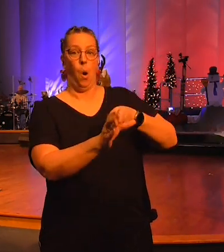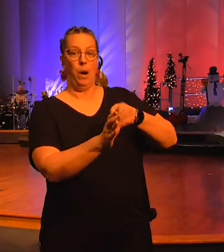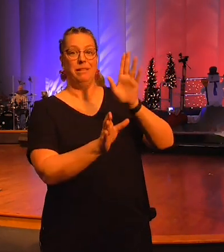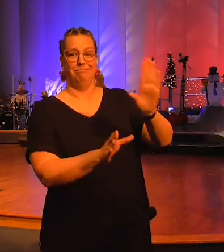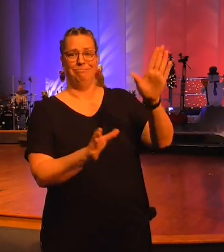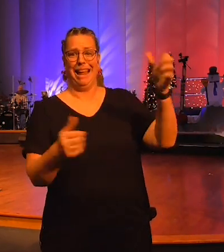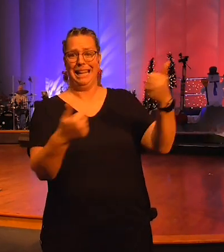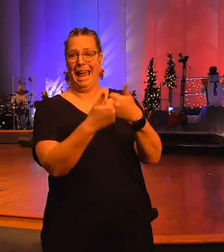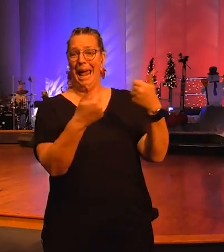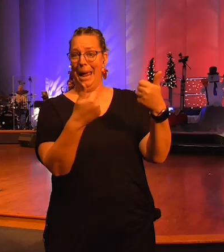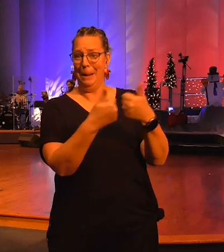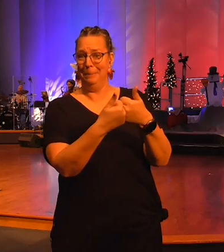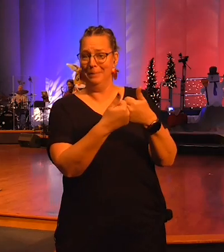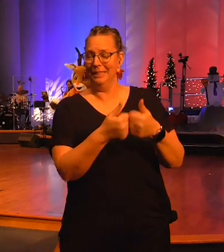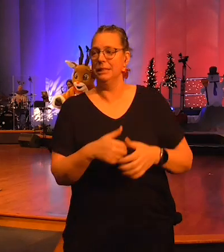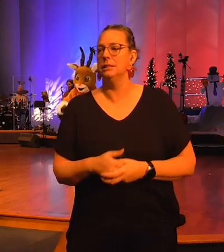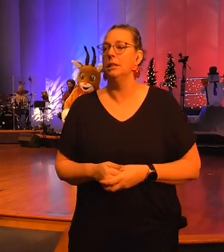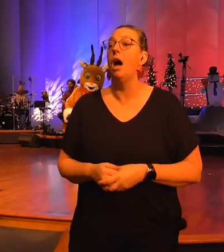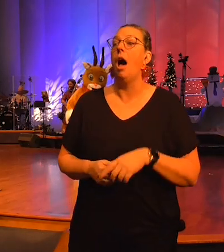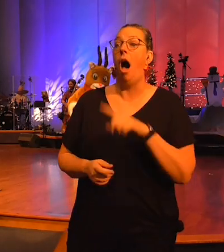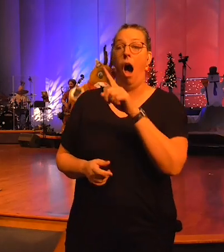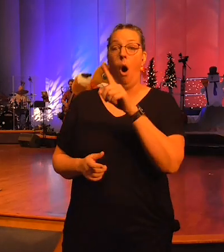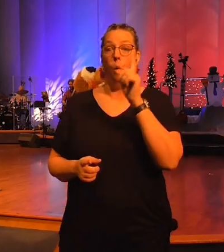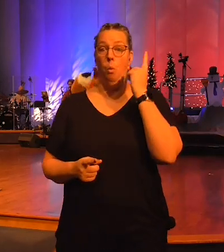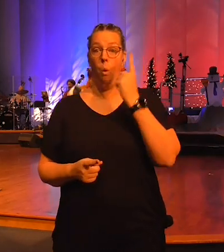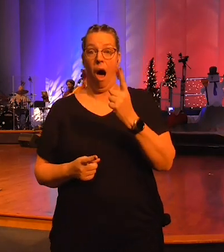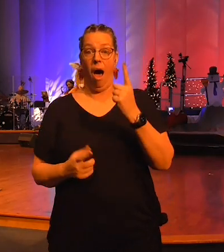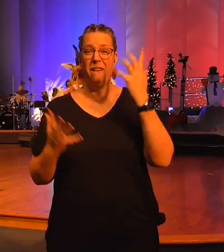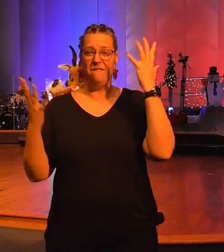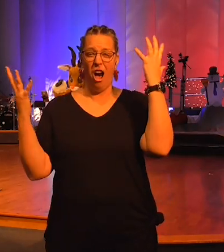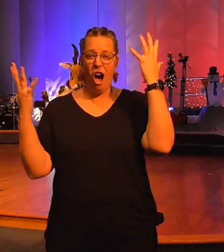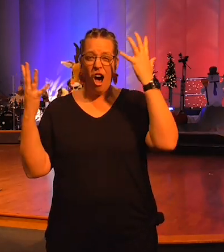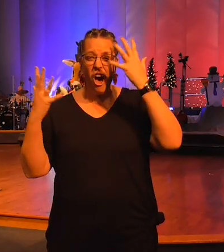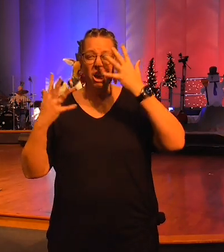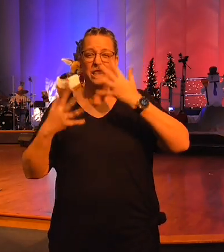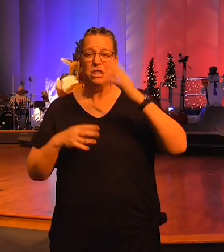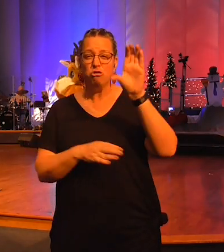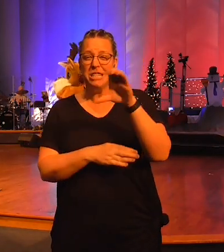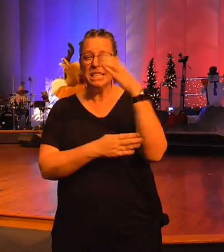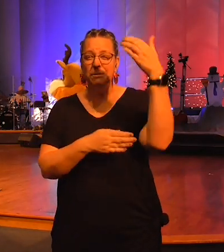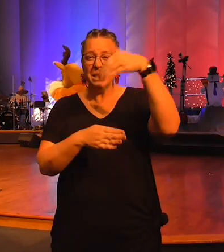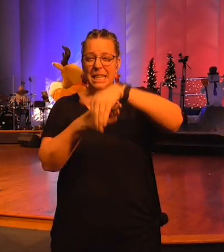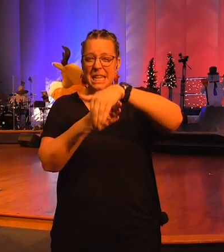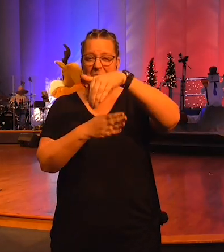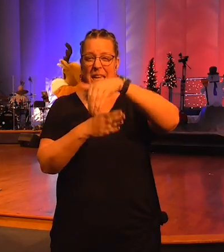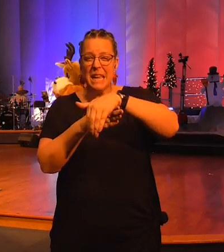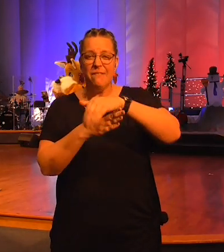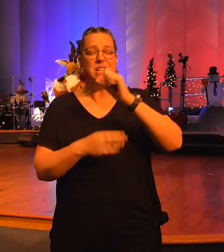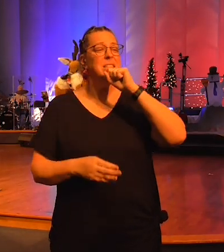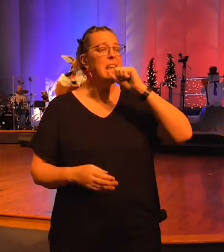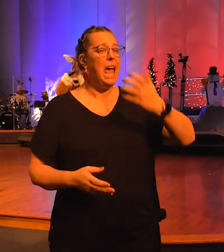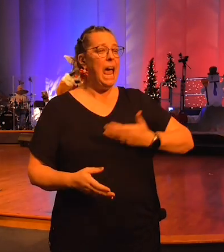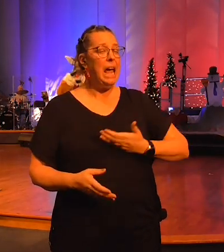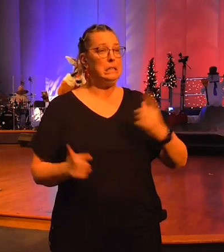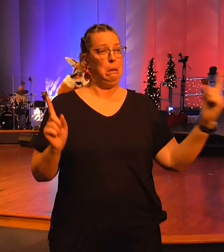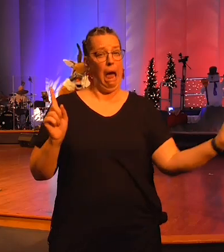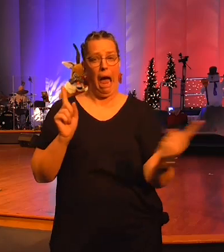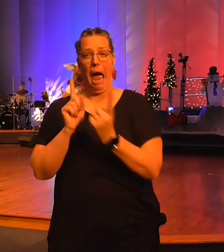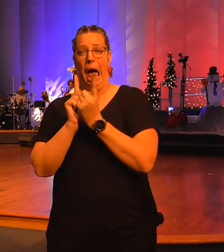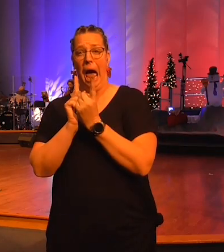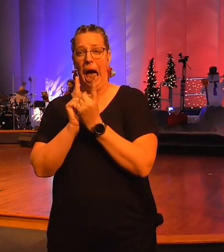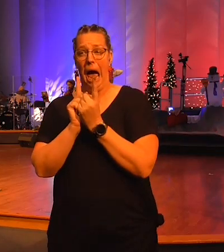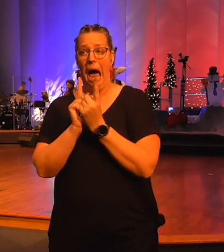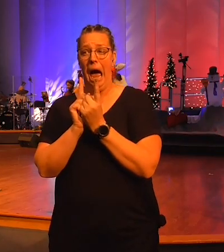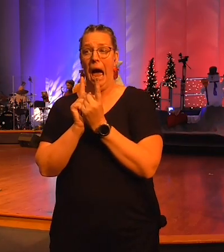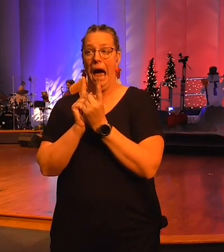you never let poor rudol join in any reindeer games but here he is then one foggy Christmas